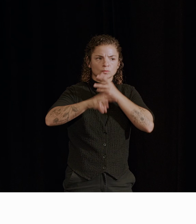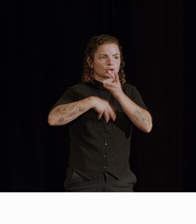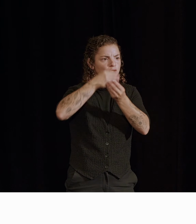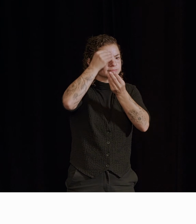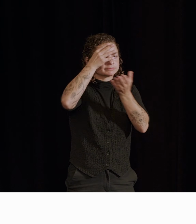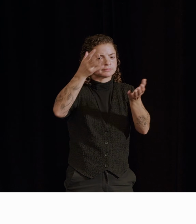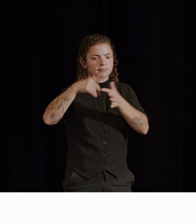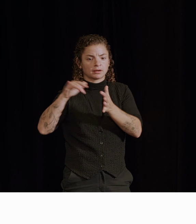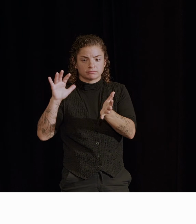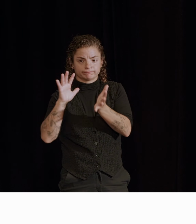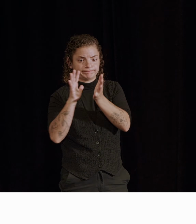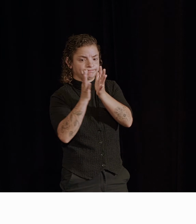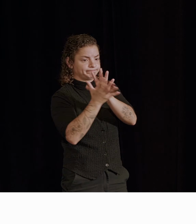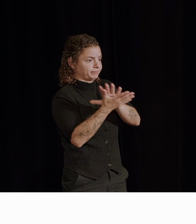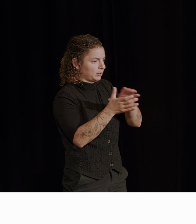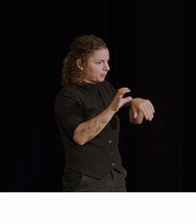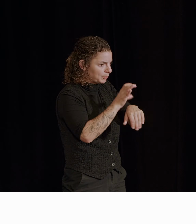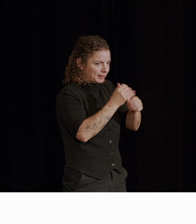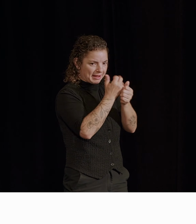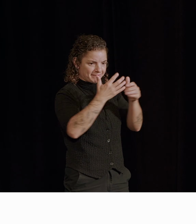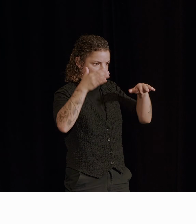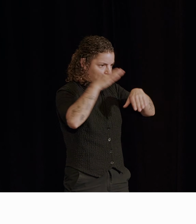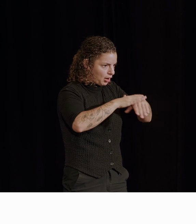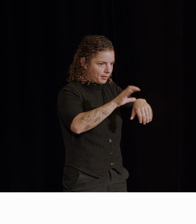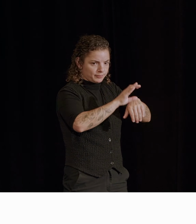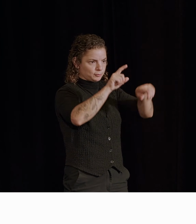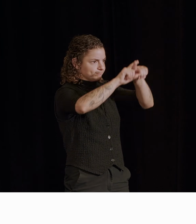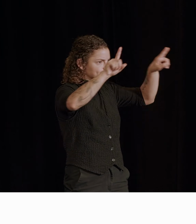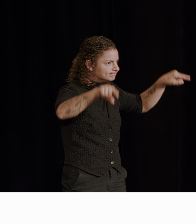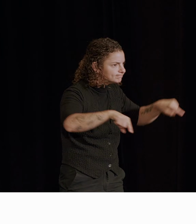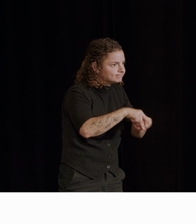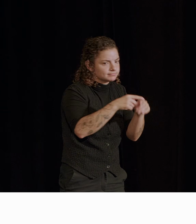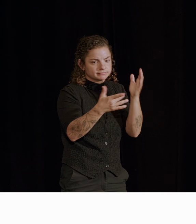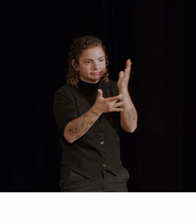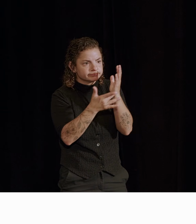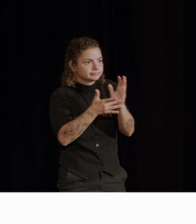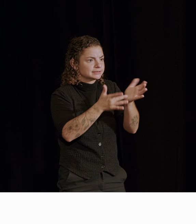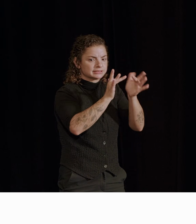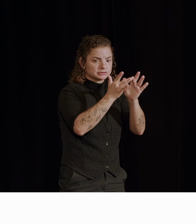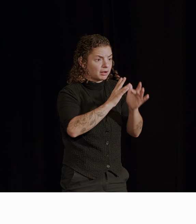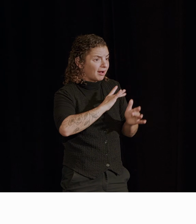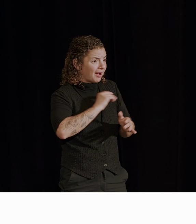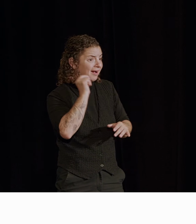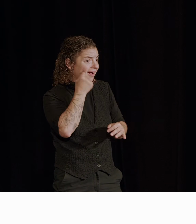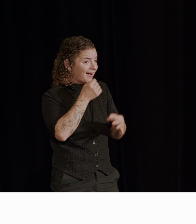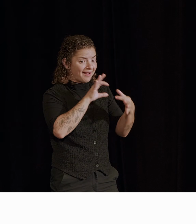really good for connecting some parts of the world, but it did leave Mom behind.